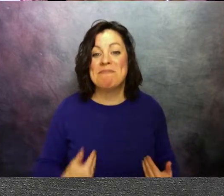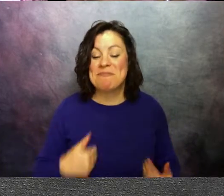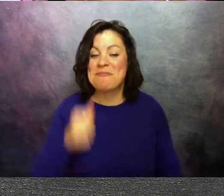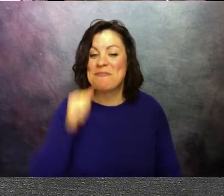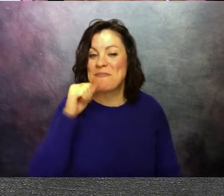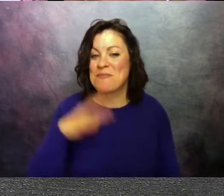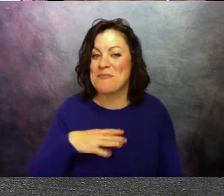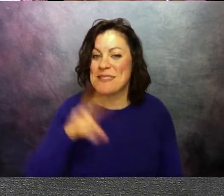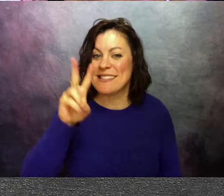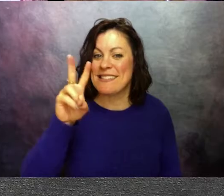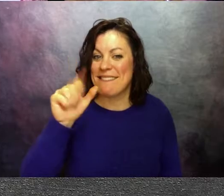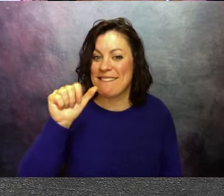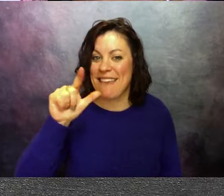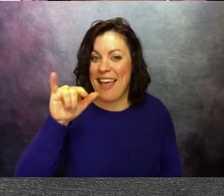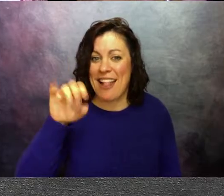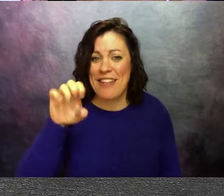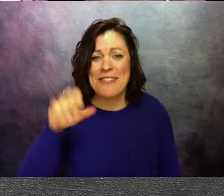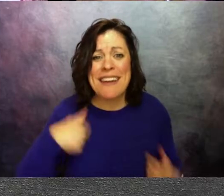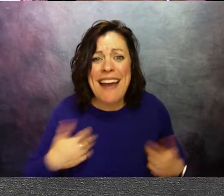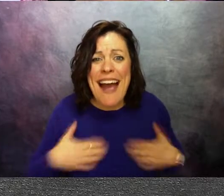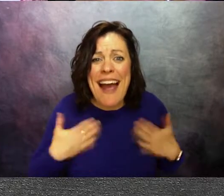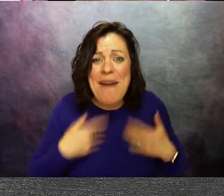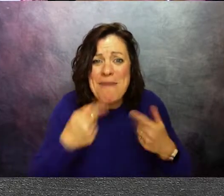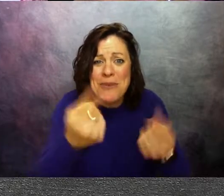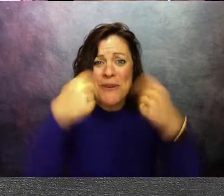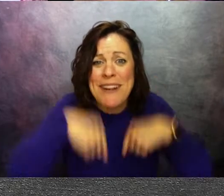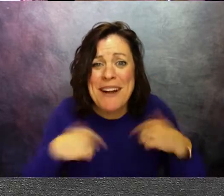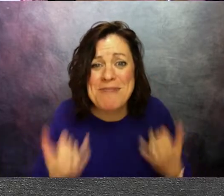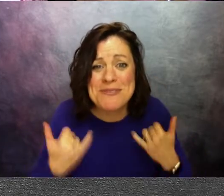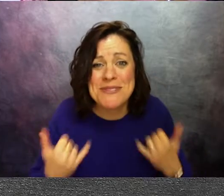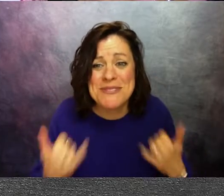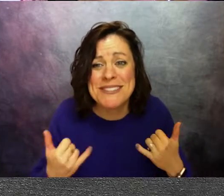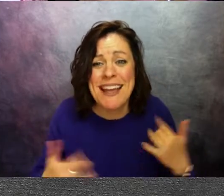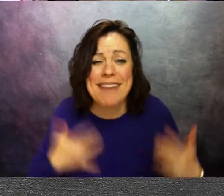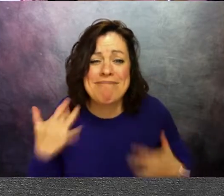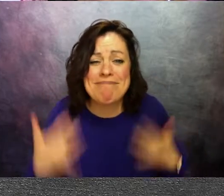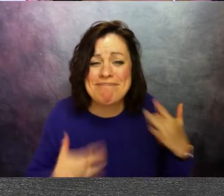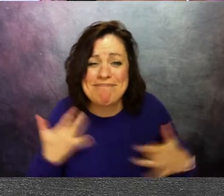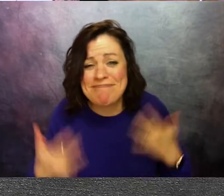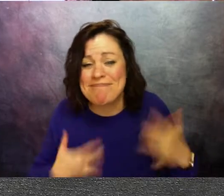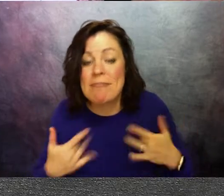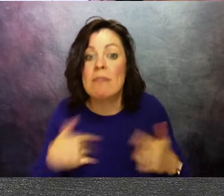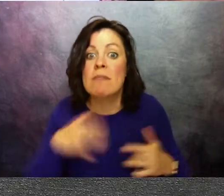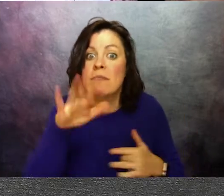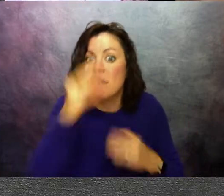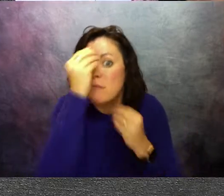and I am so glad that you are here with me today. I love to teach.